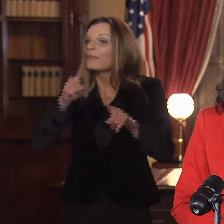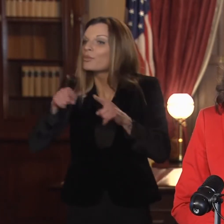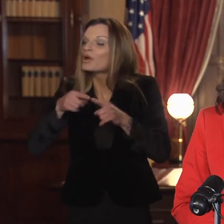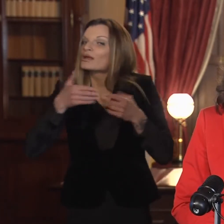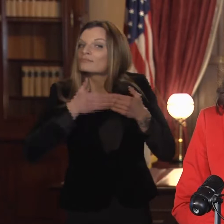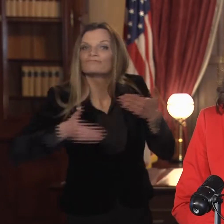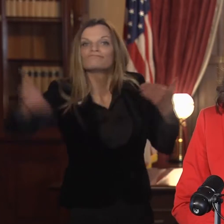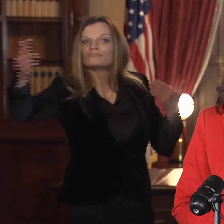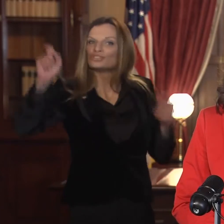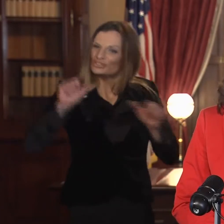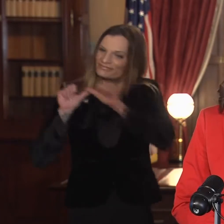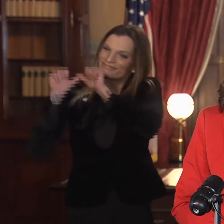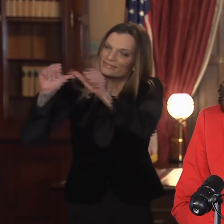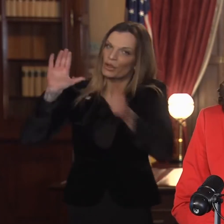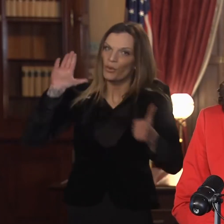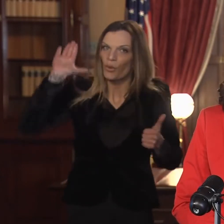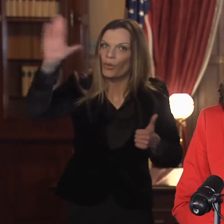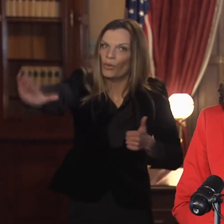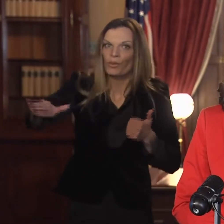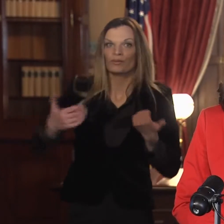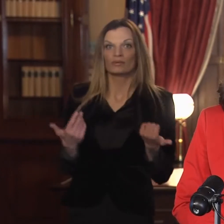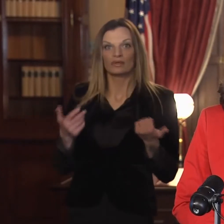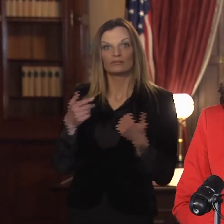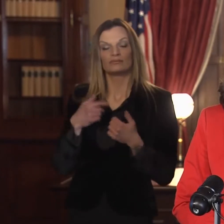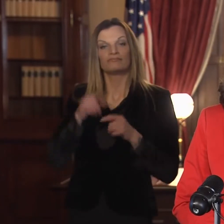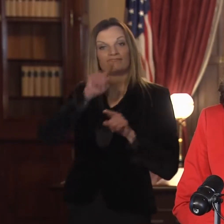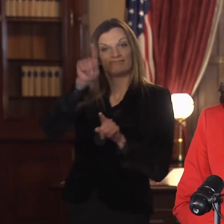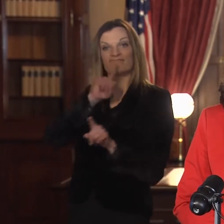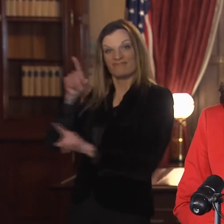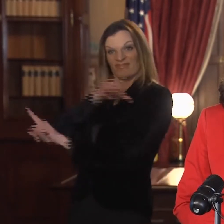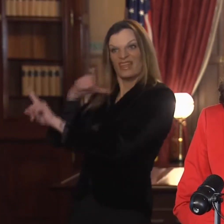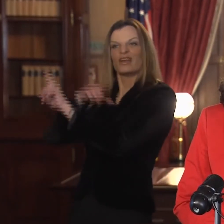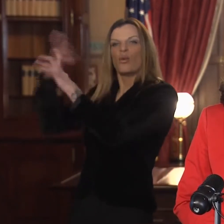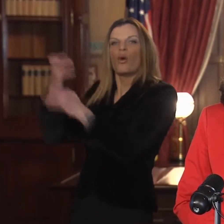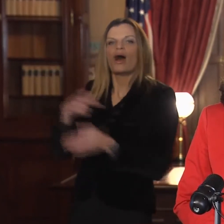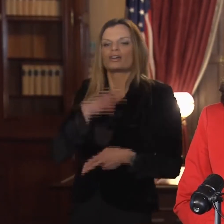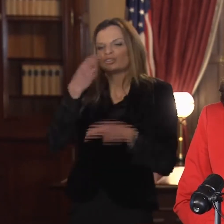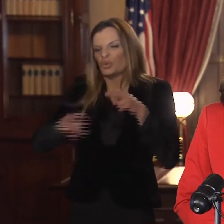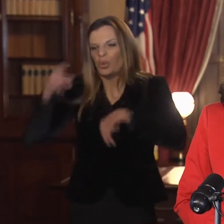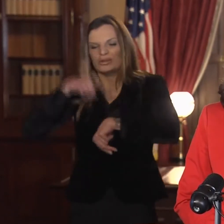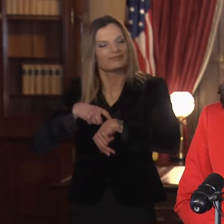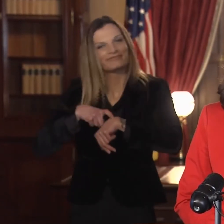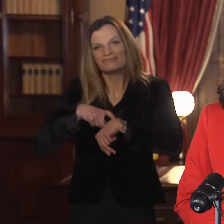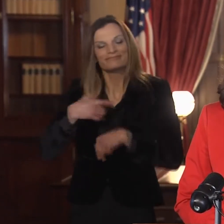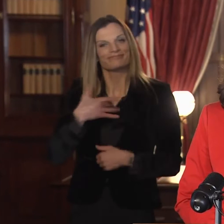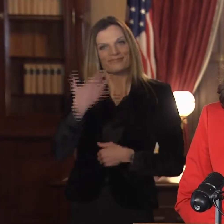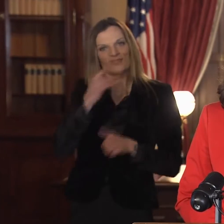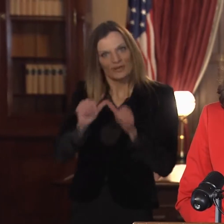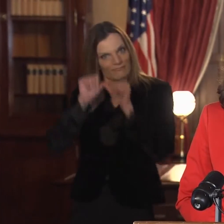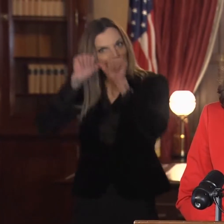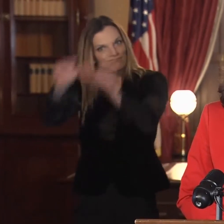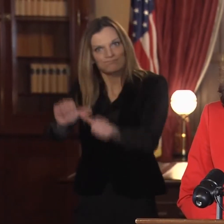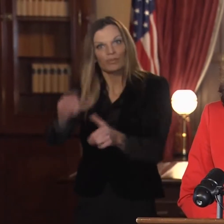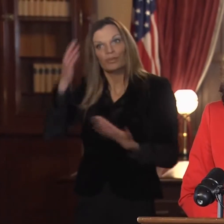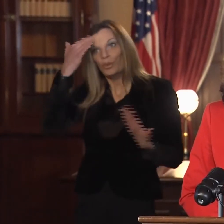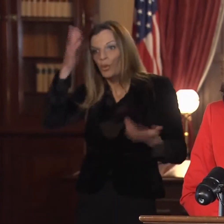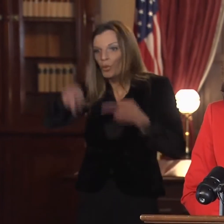BUT WE REALLY NEED TO WORK TOGETHER TO PASS A PERMANENT EXTENSION TO PROTECT THE